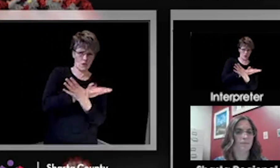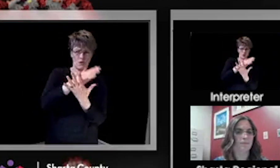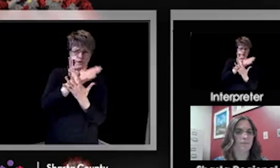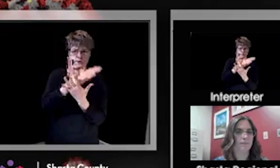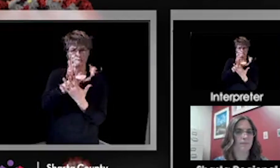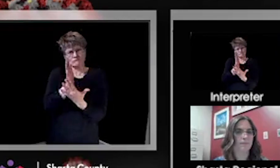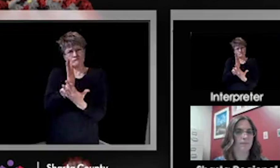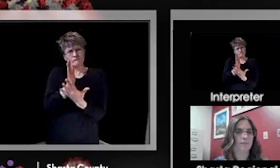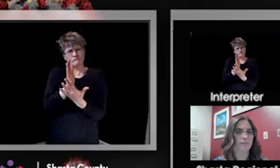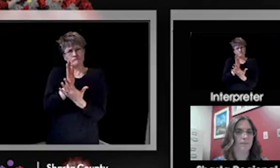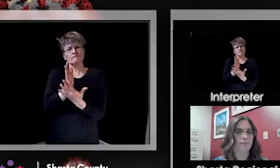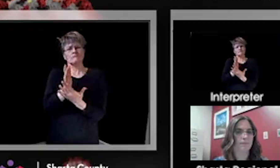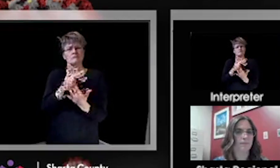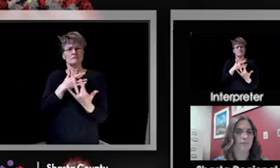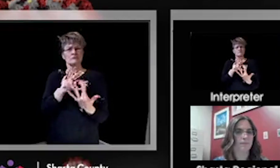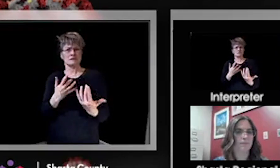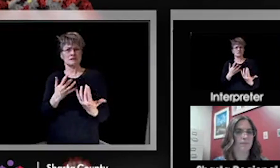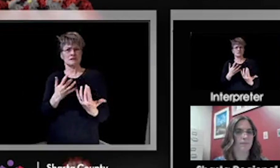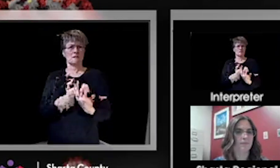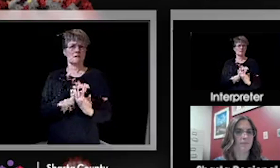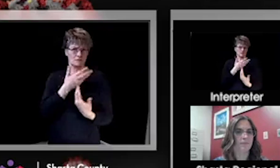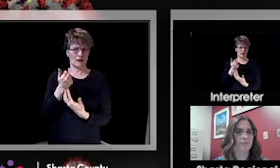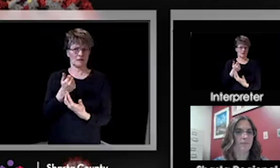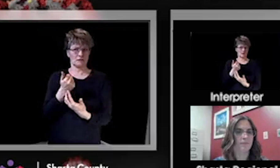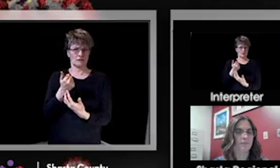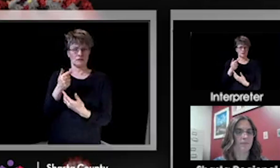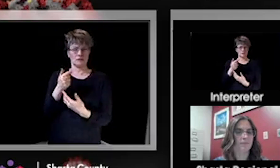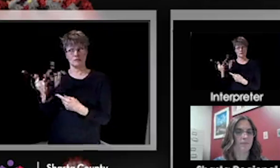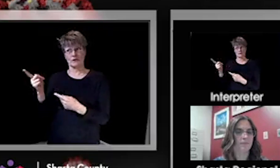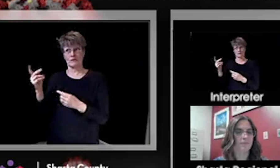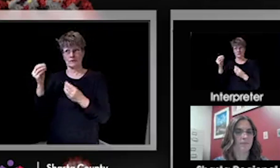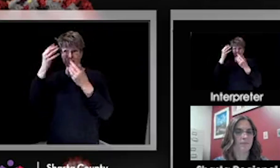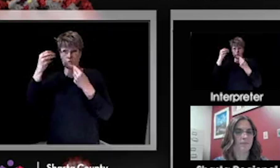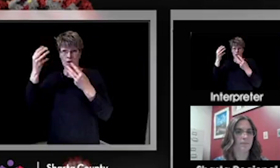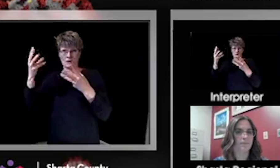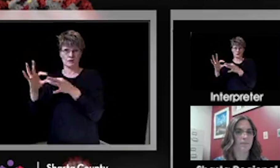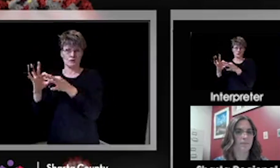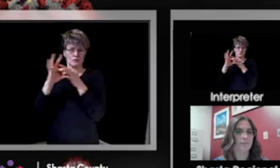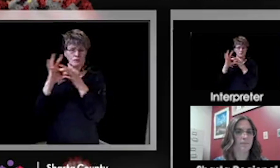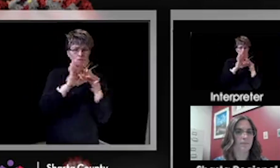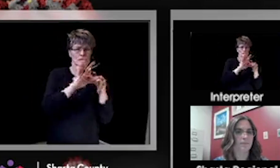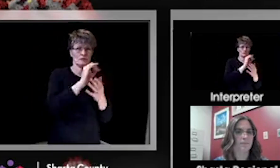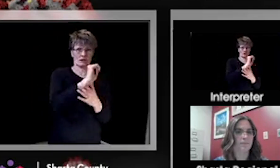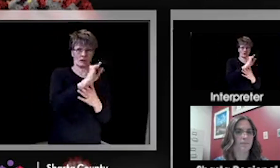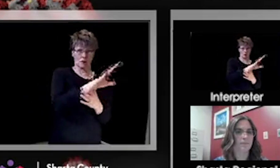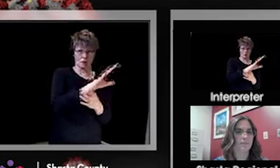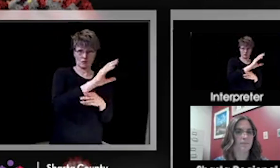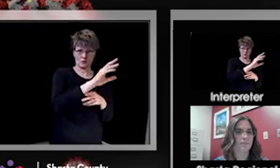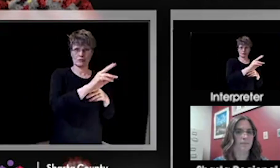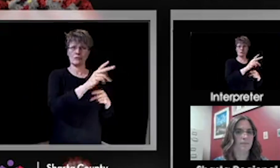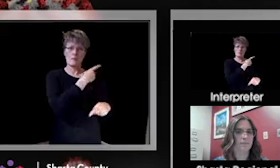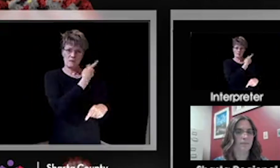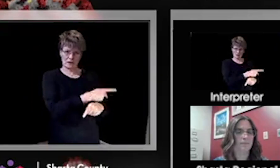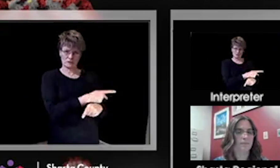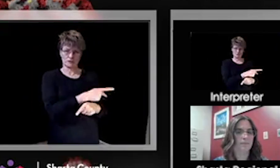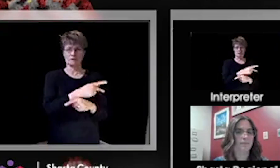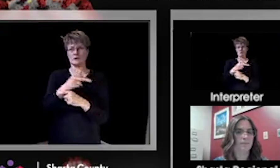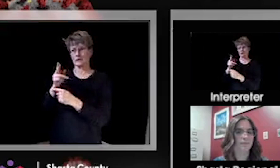provided us was hospital occupancy and ICU occupancy. I’m assuming that’s where he